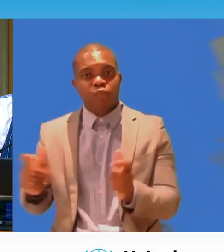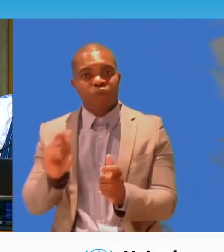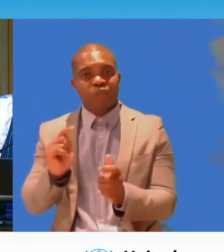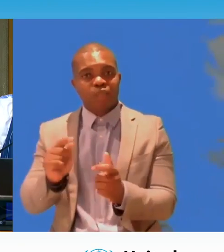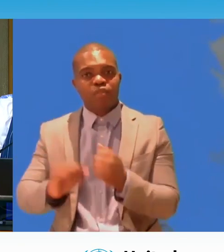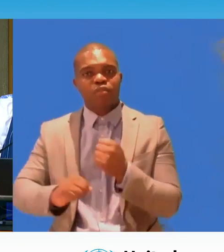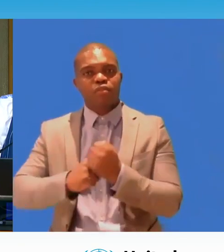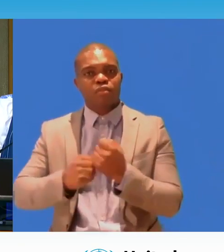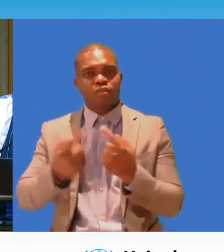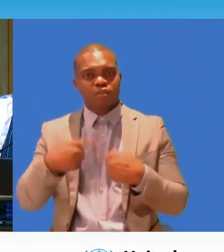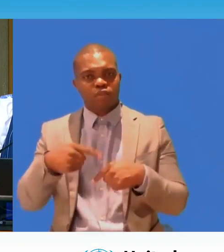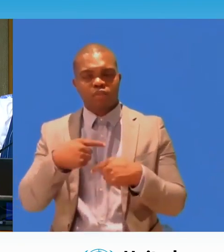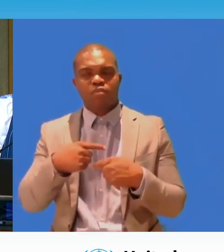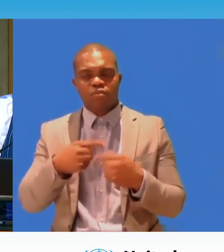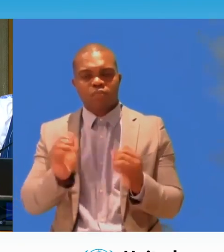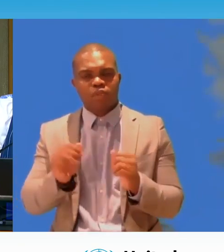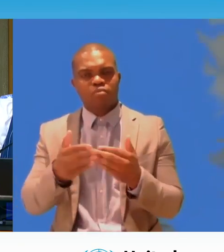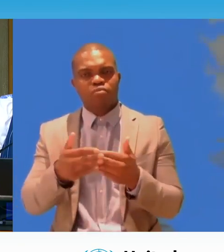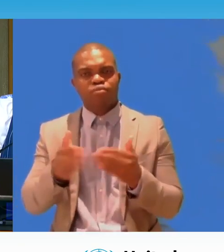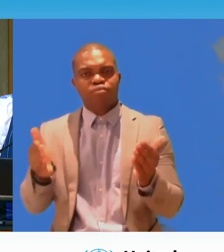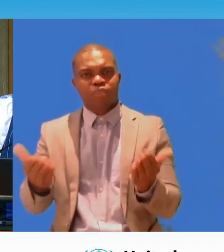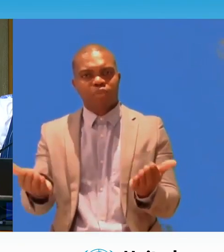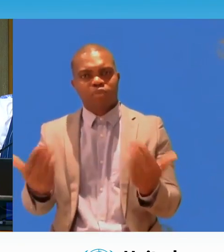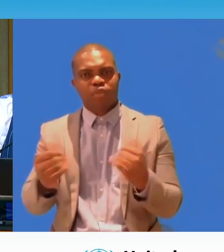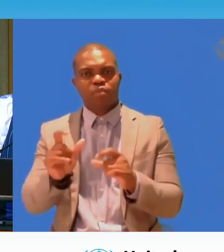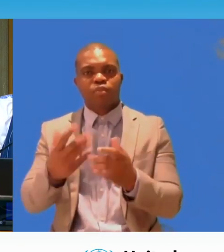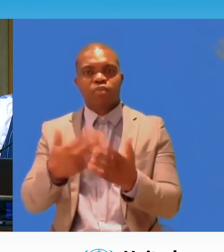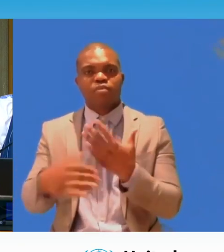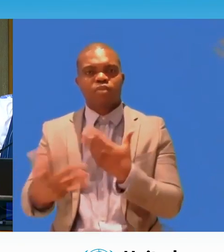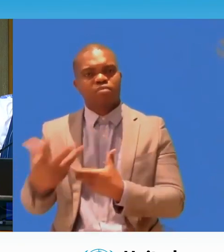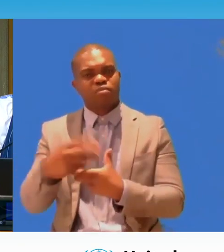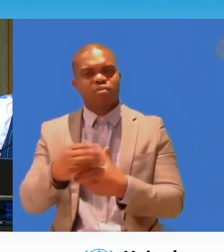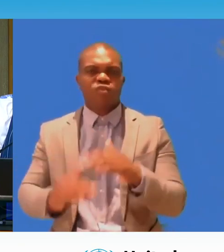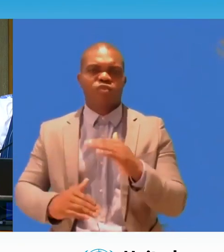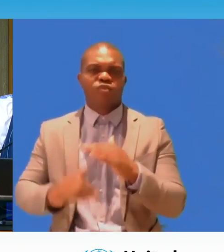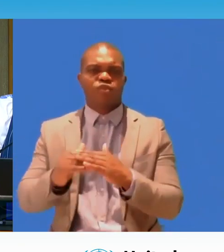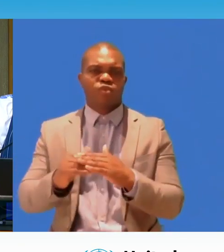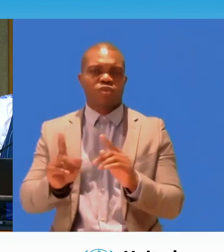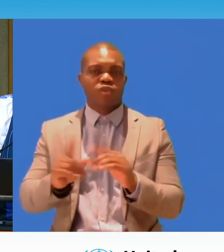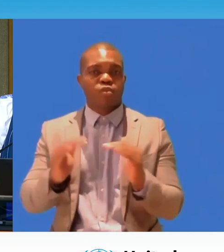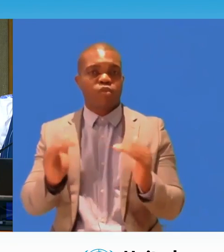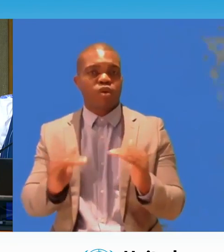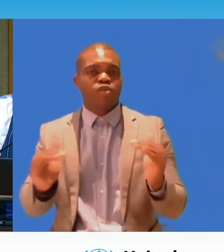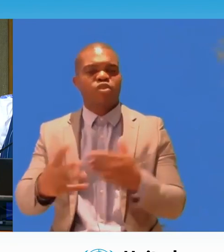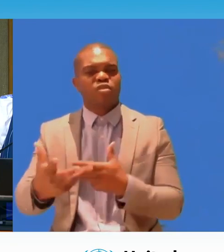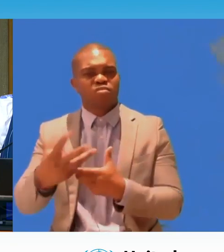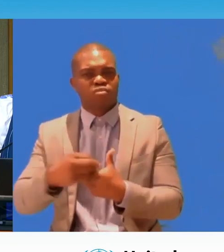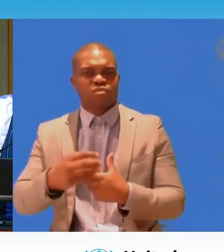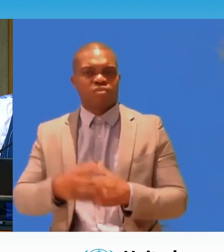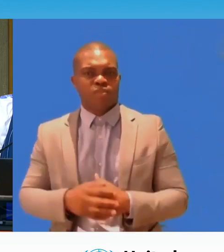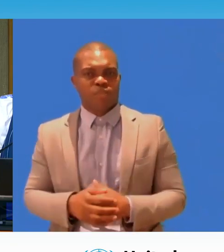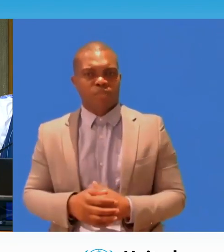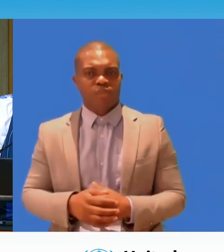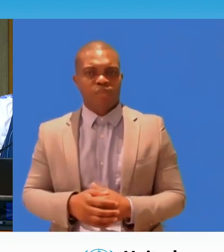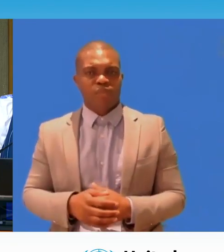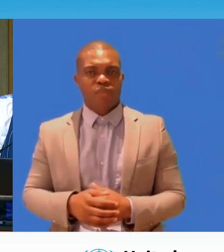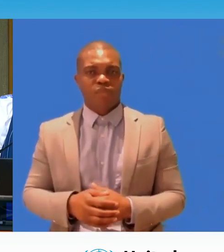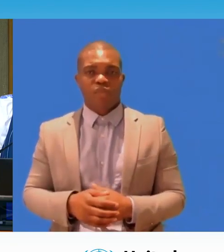rethinking disability inclusion in the current International juncture and head of summit of the